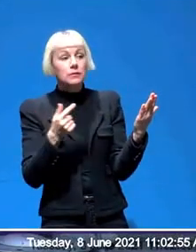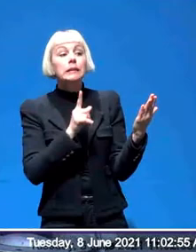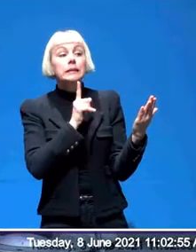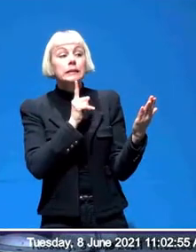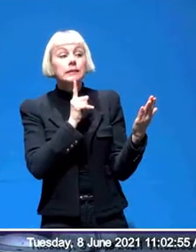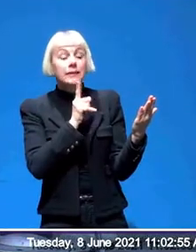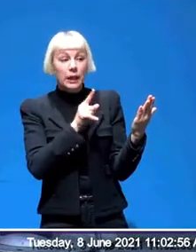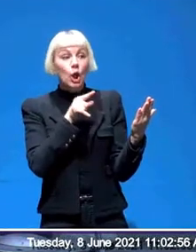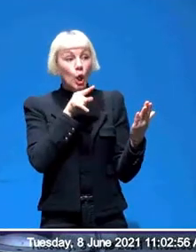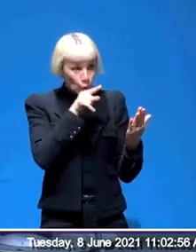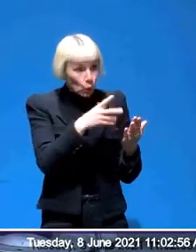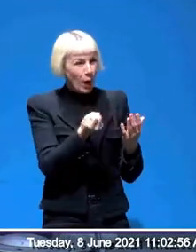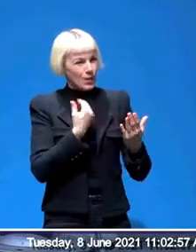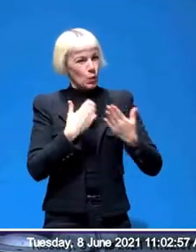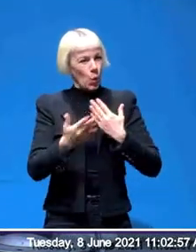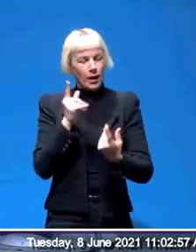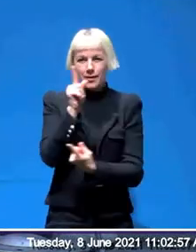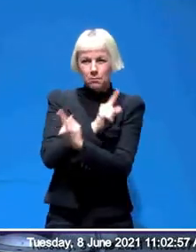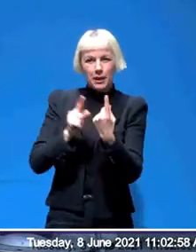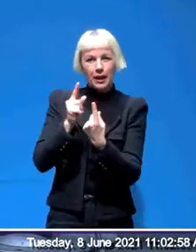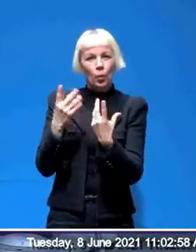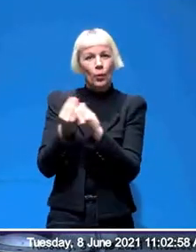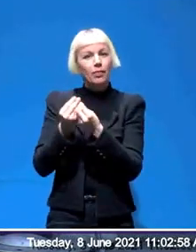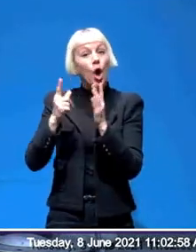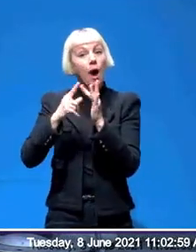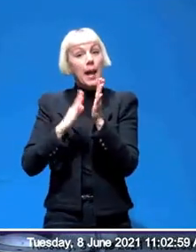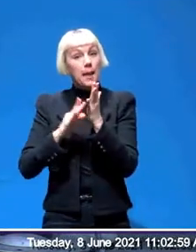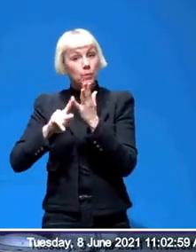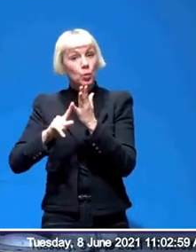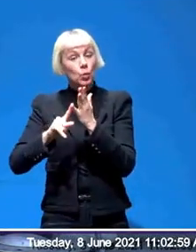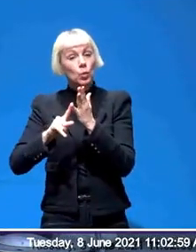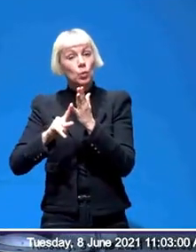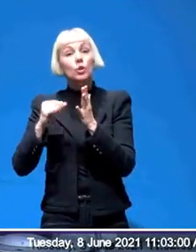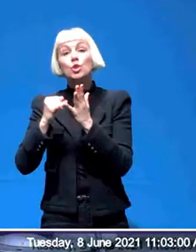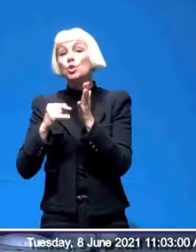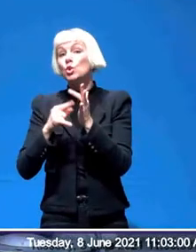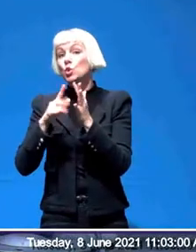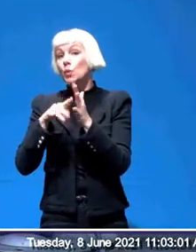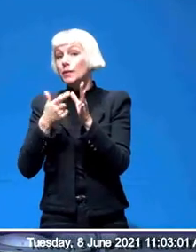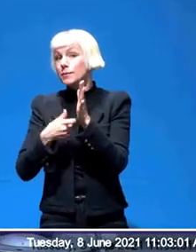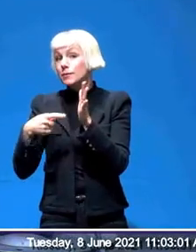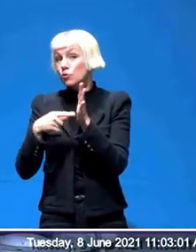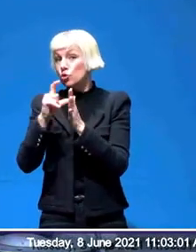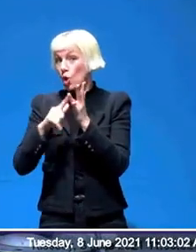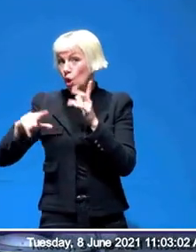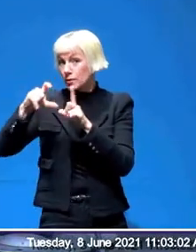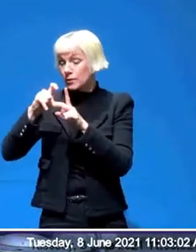with the person in charge of the IMU, that was Mr Dodd? That's correct. That he agreed to have the meeting with you?